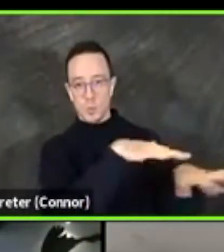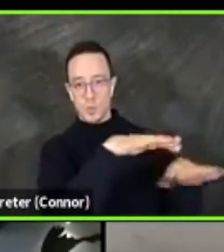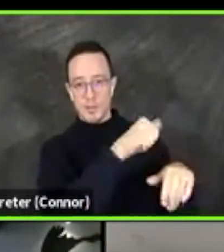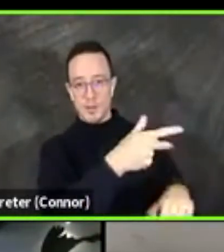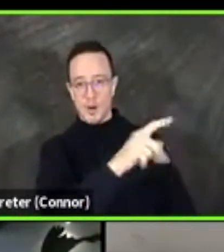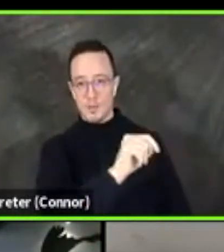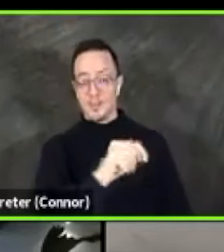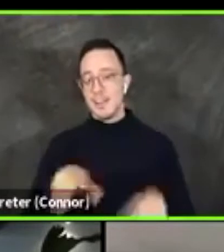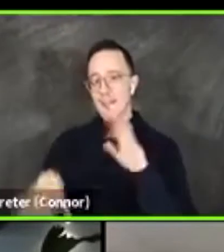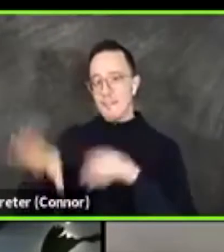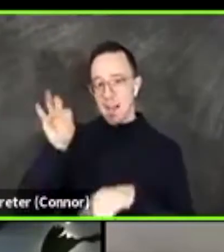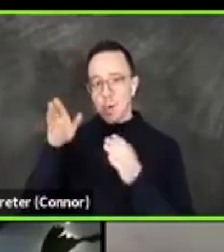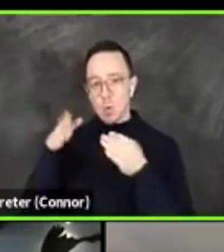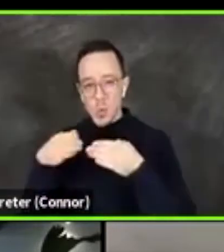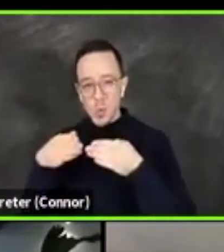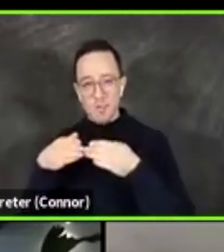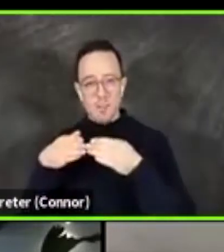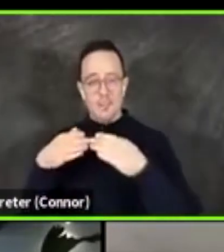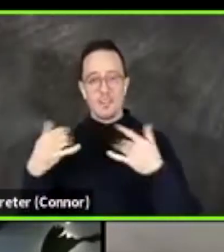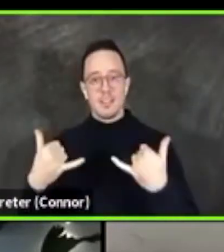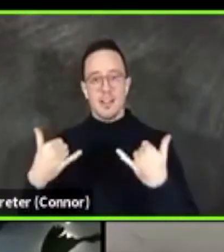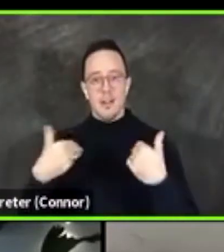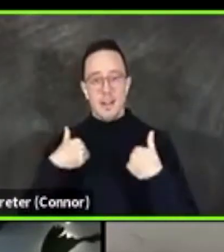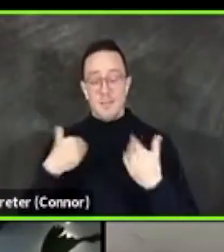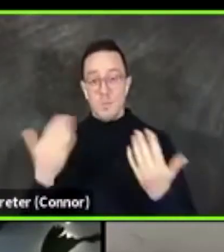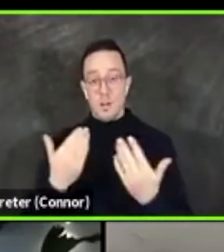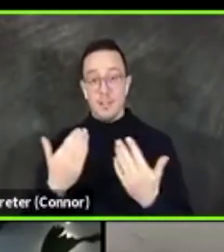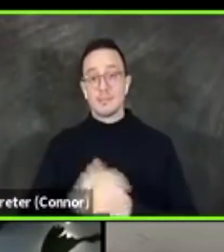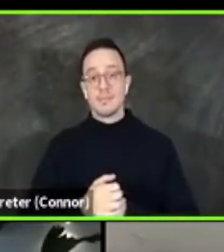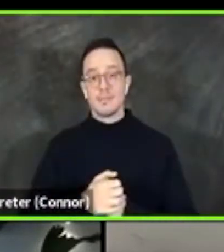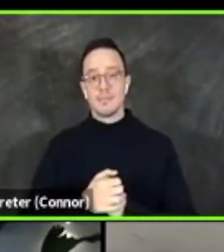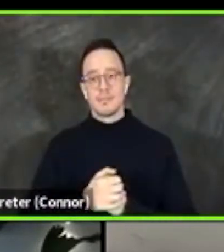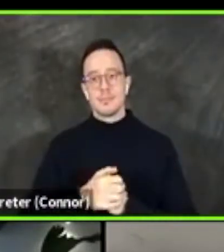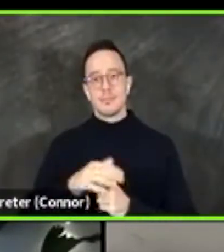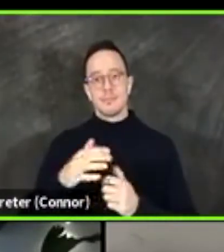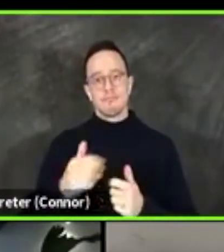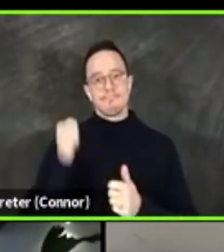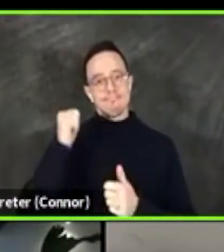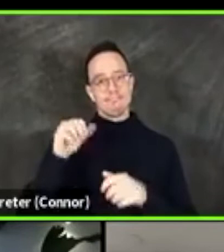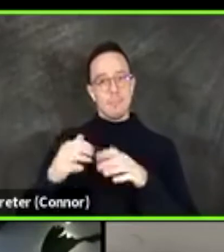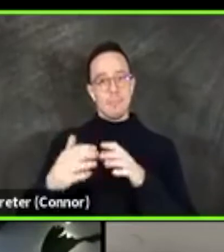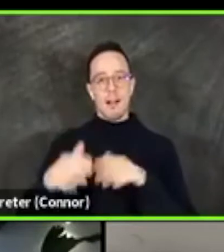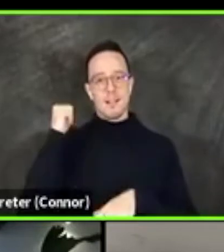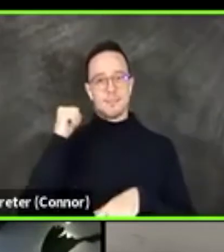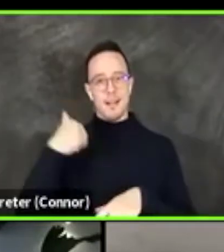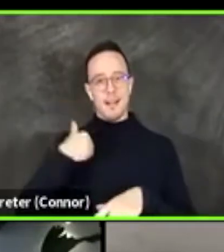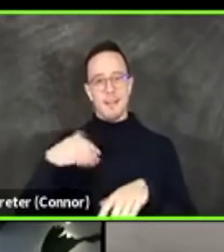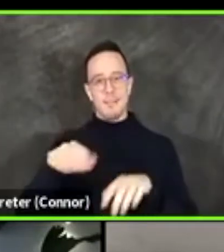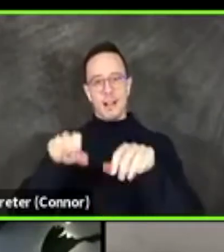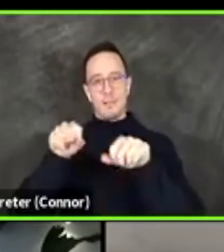SEMIARCHIVAL LOOKING CABINET BEHIND ME.